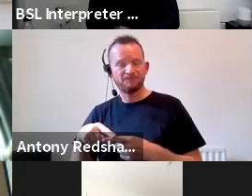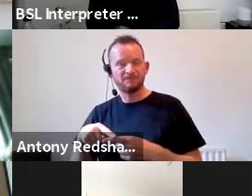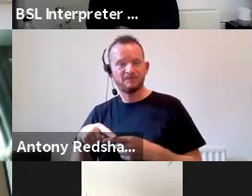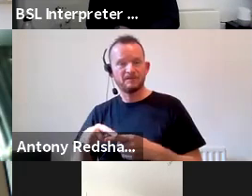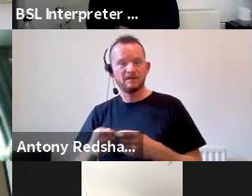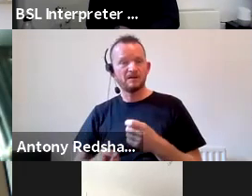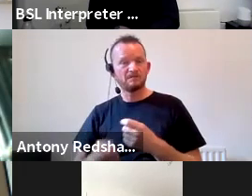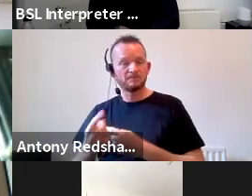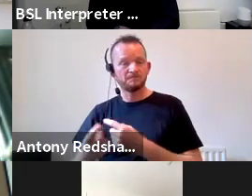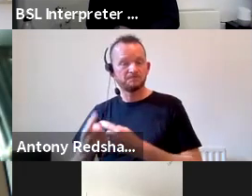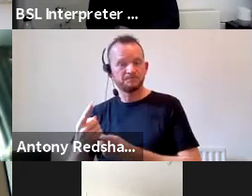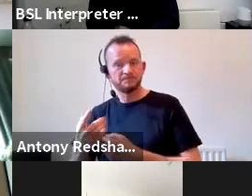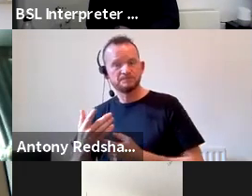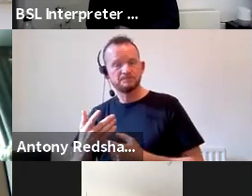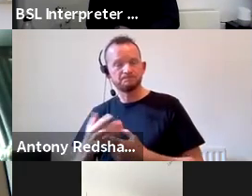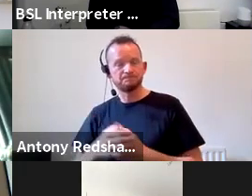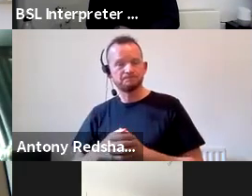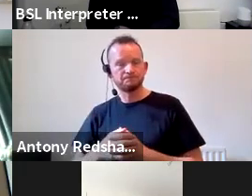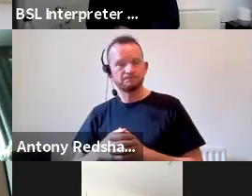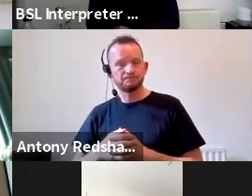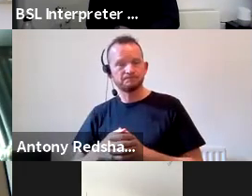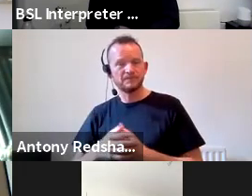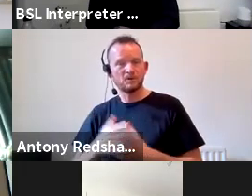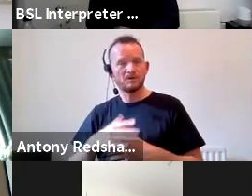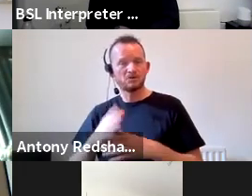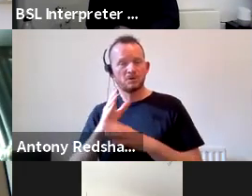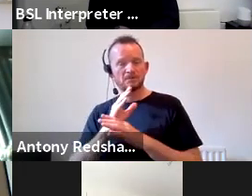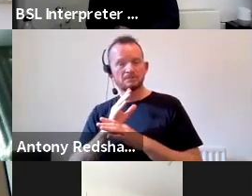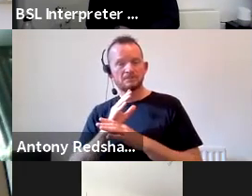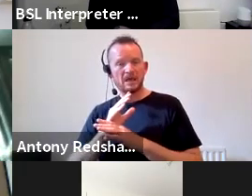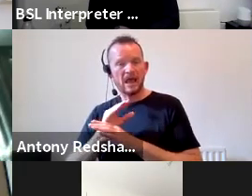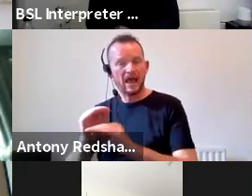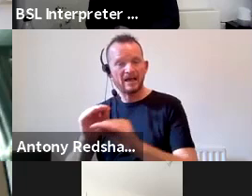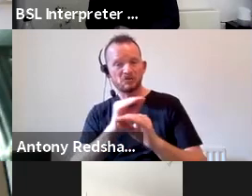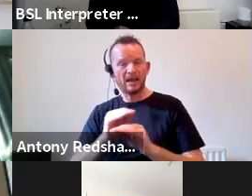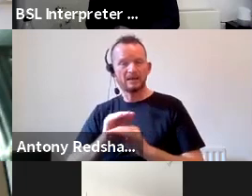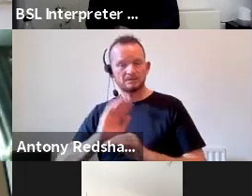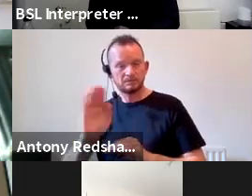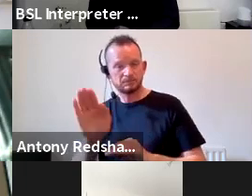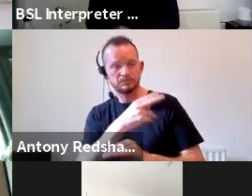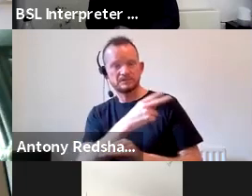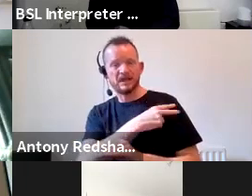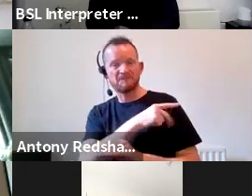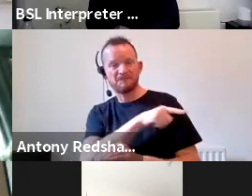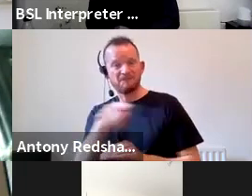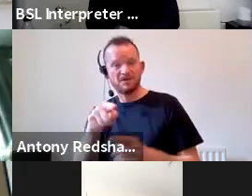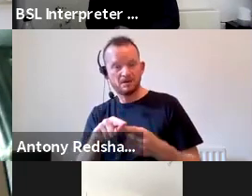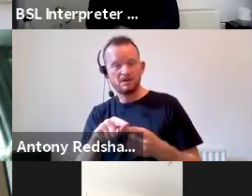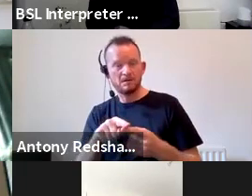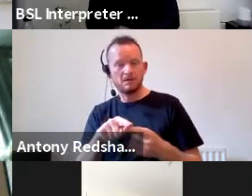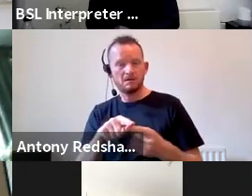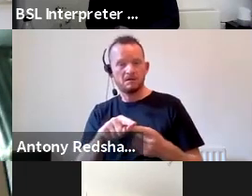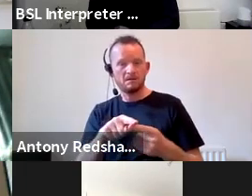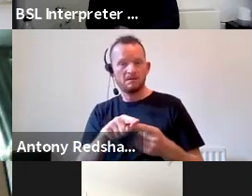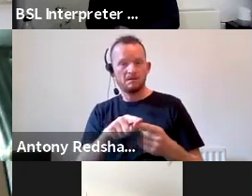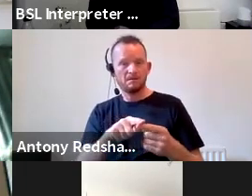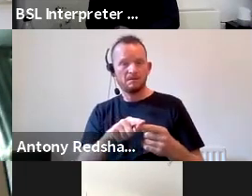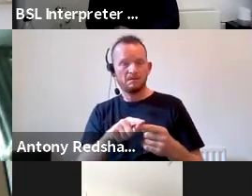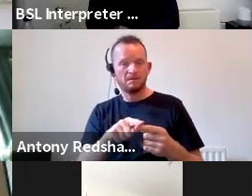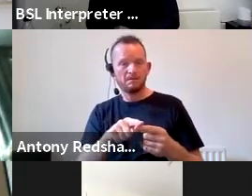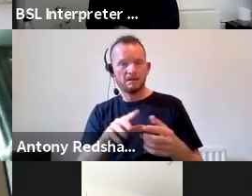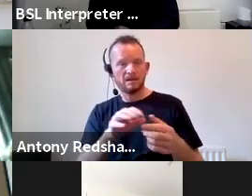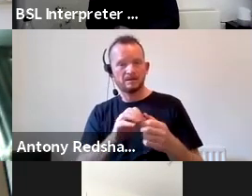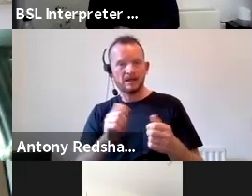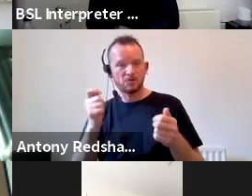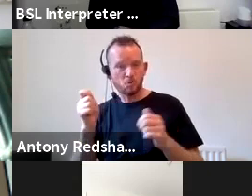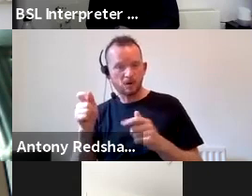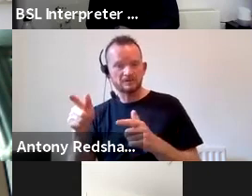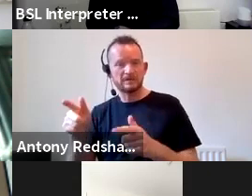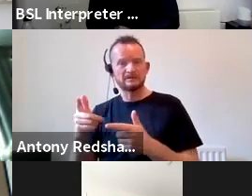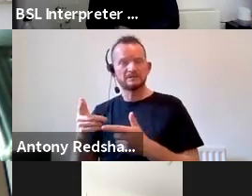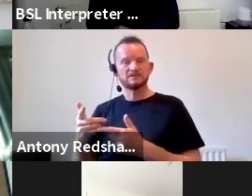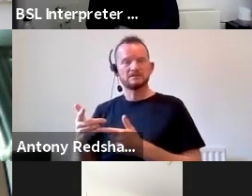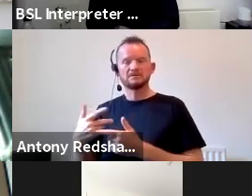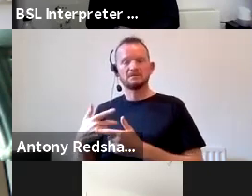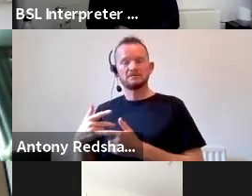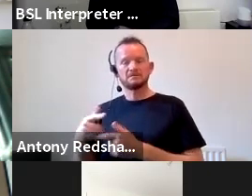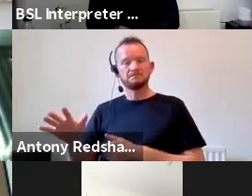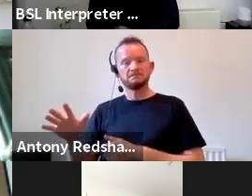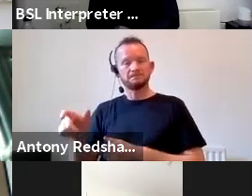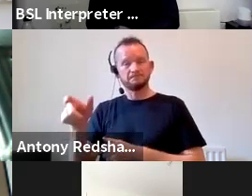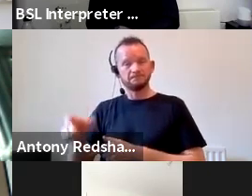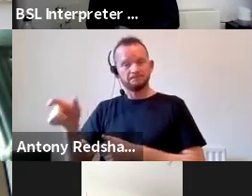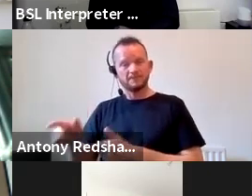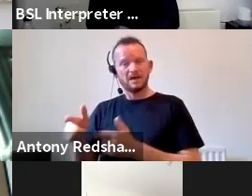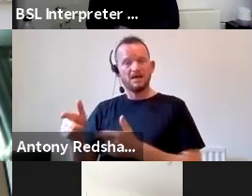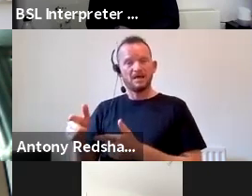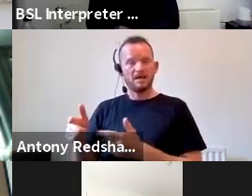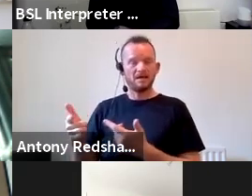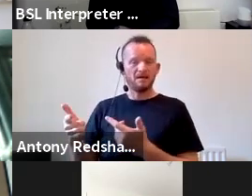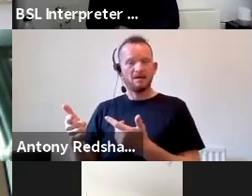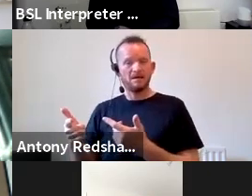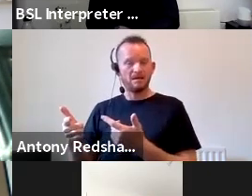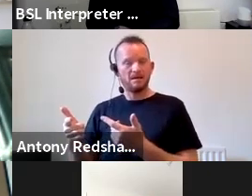Very often we need to educate the rest of the staff in relation to that, then nuances, I would say, on their foibles.